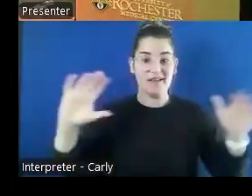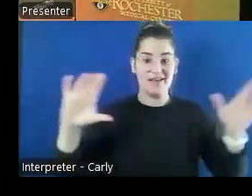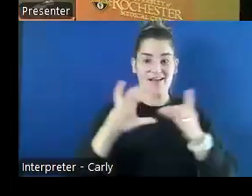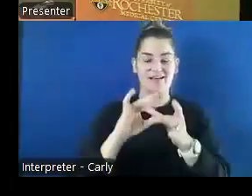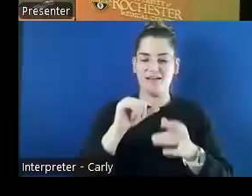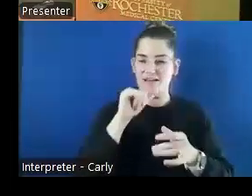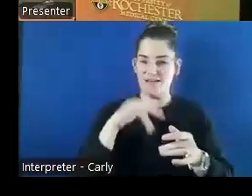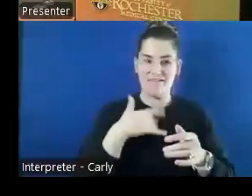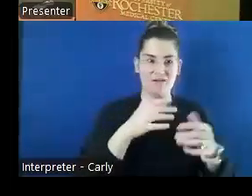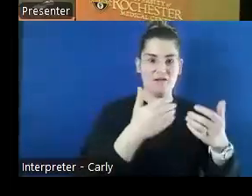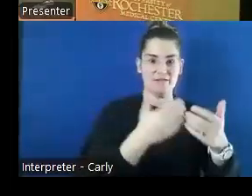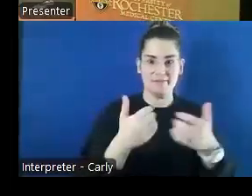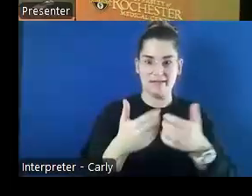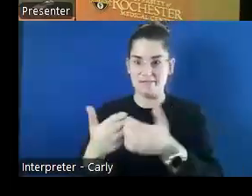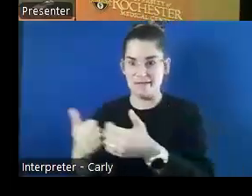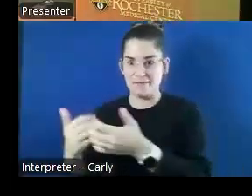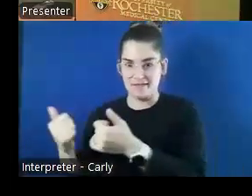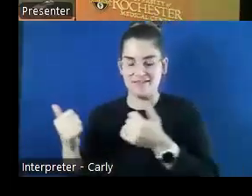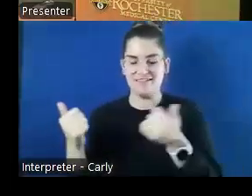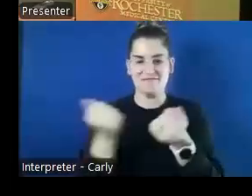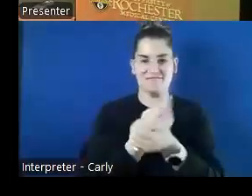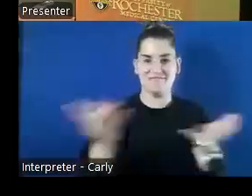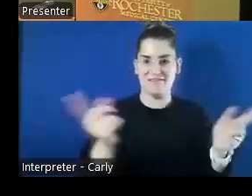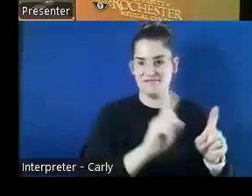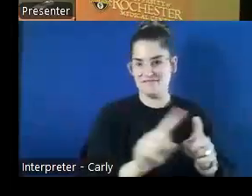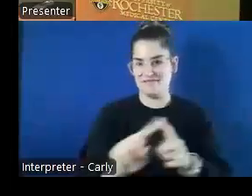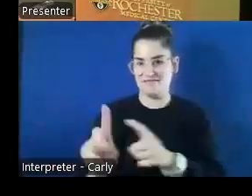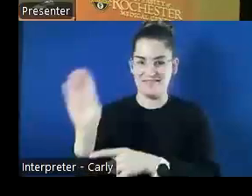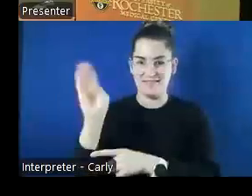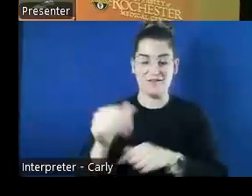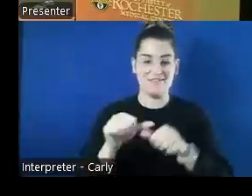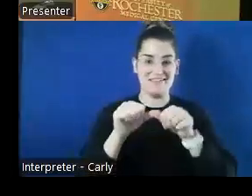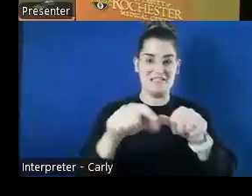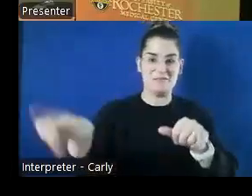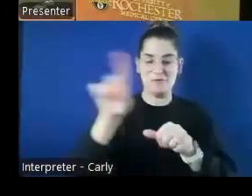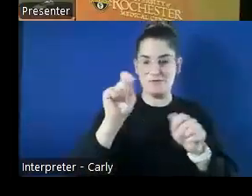short presentations although we have several different speakers to keep you awake hopefully